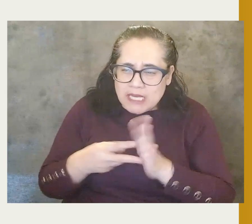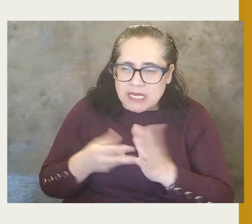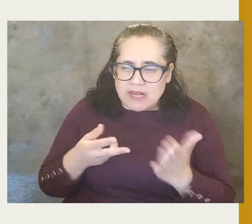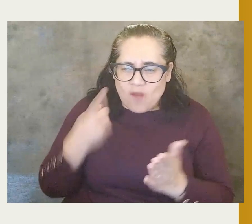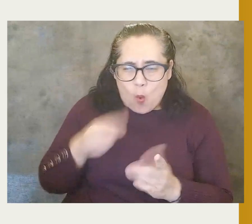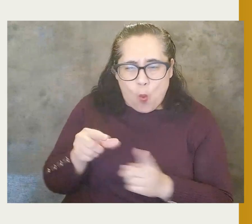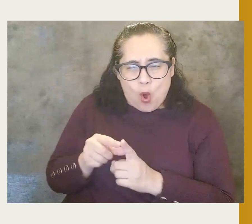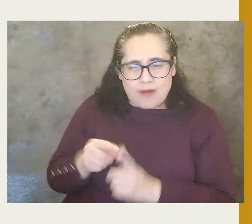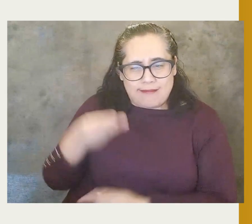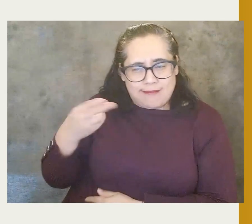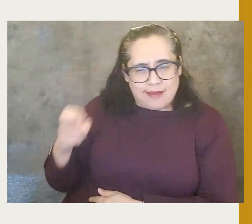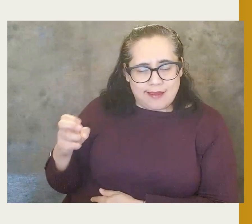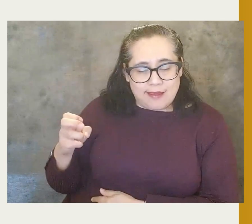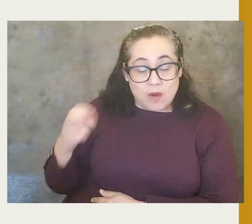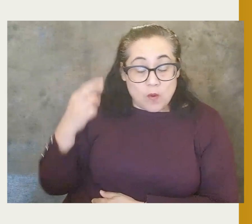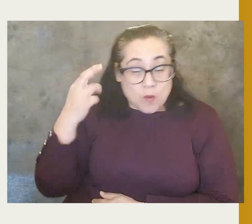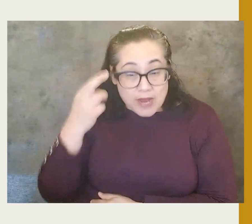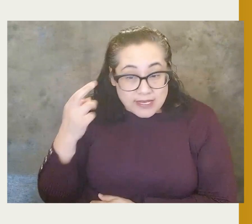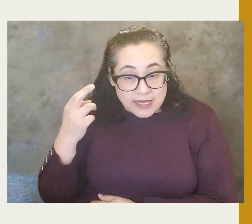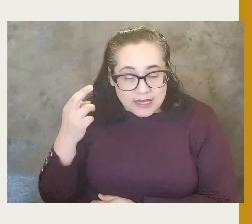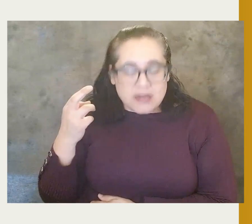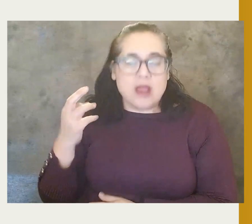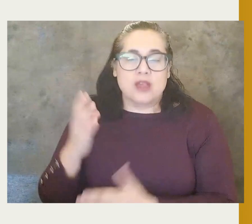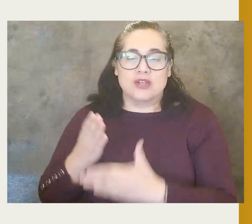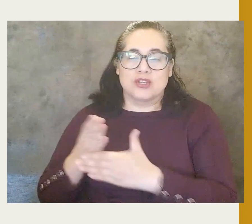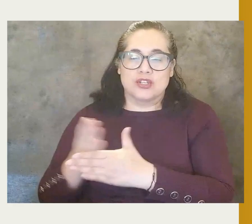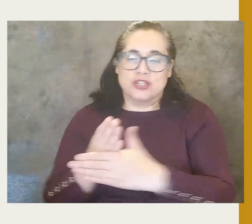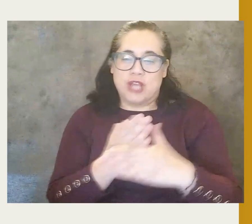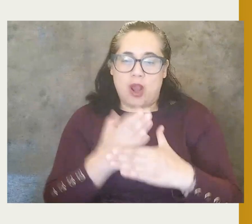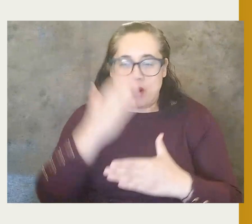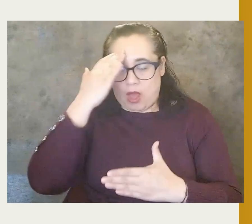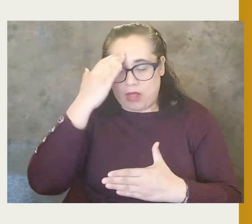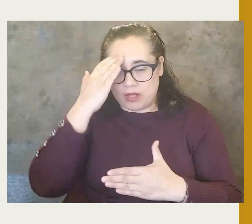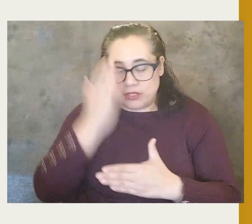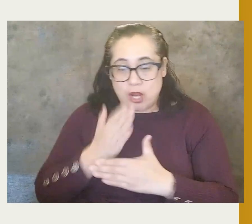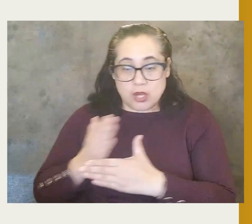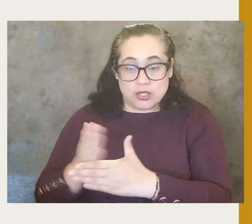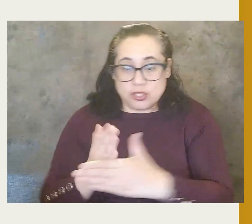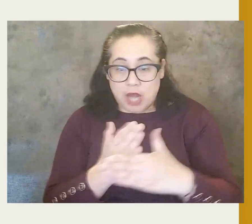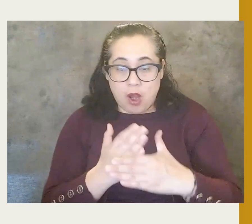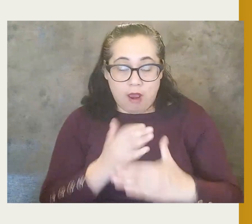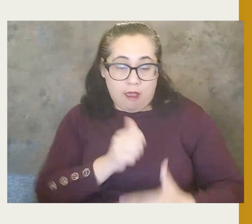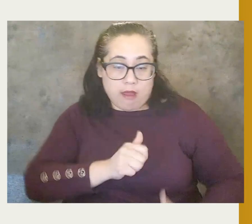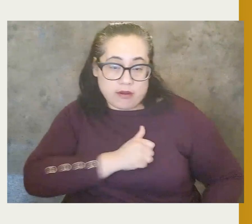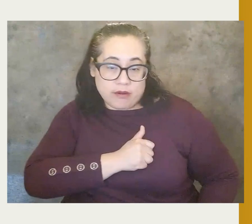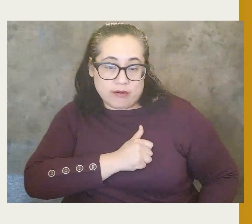The reason has to do with shared knowledge, shared attitudes, and shared understanding.